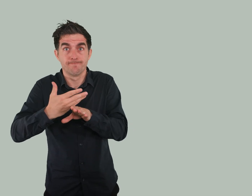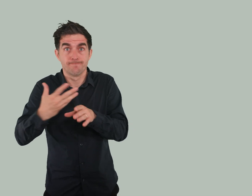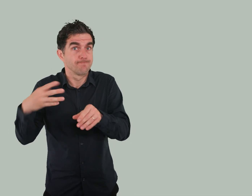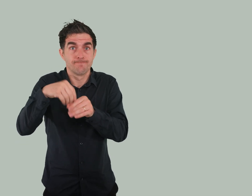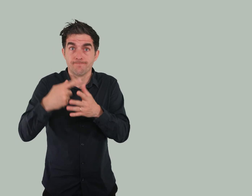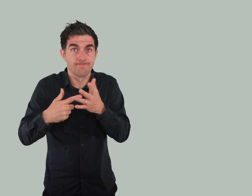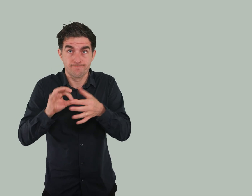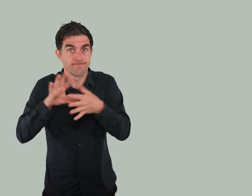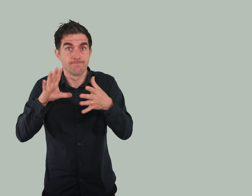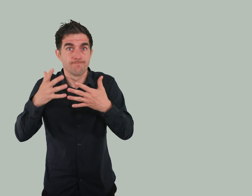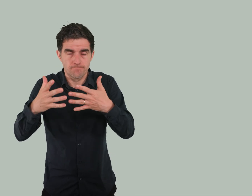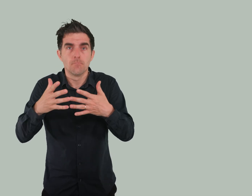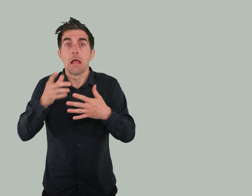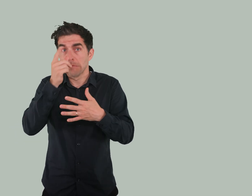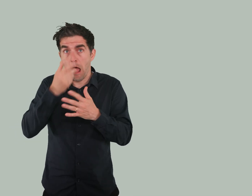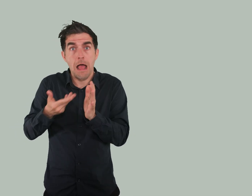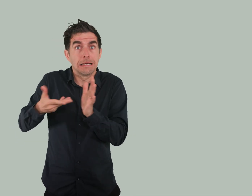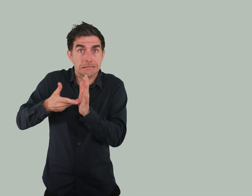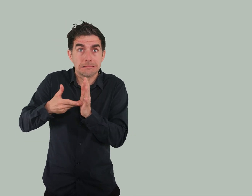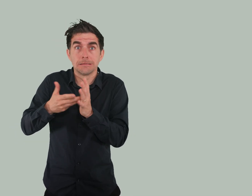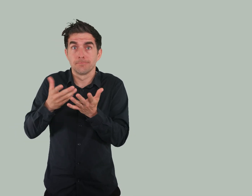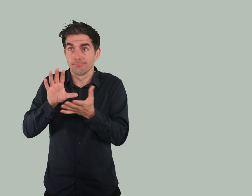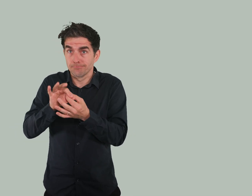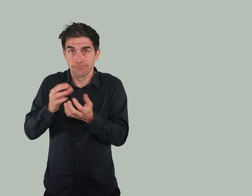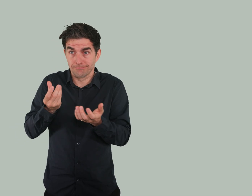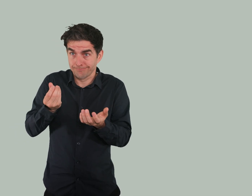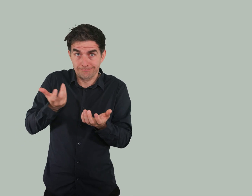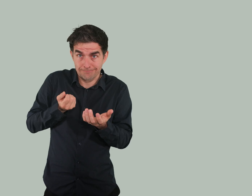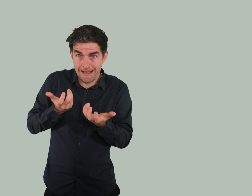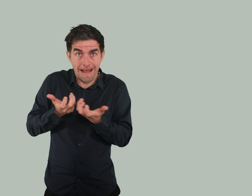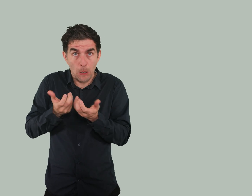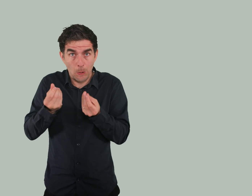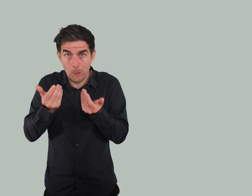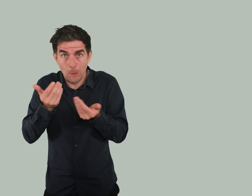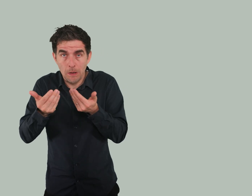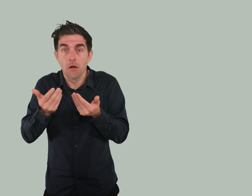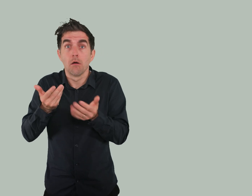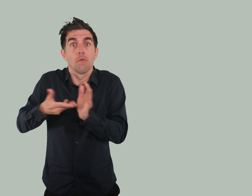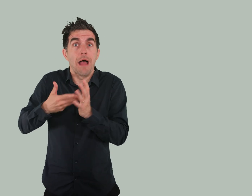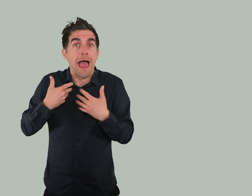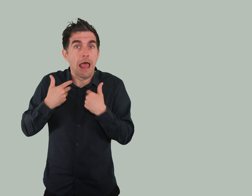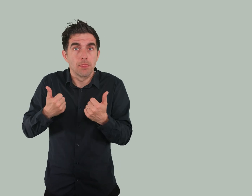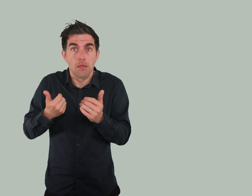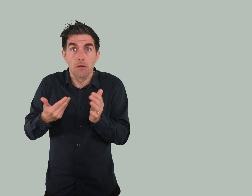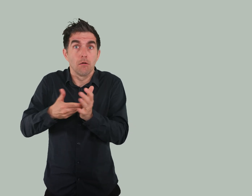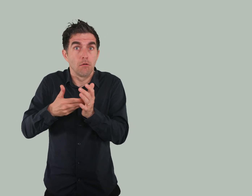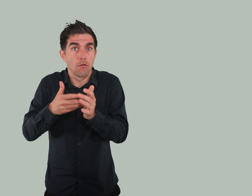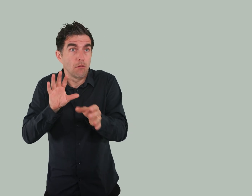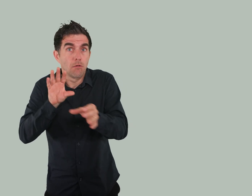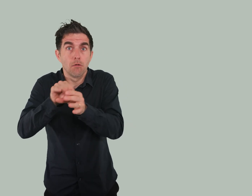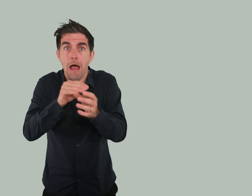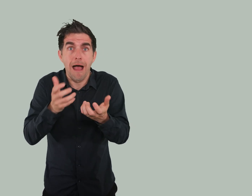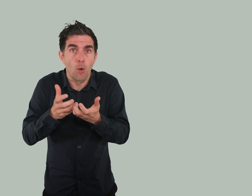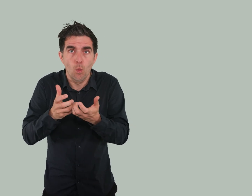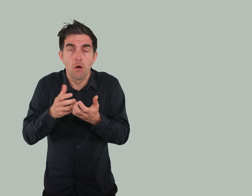with lasting effects on earnings, health and participation.